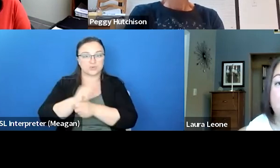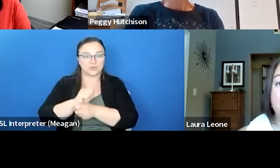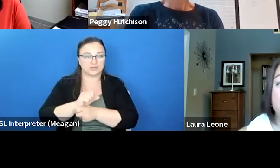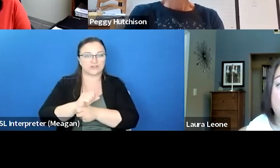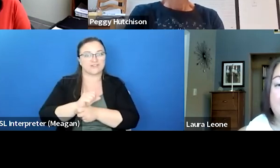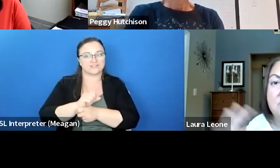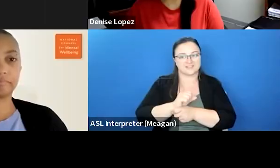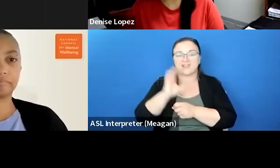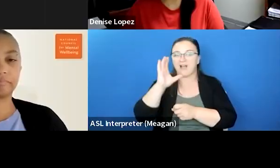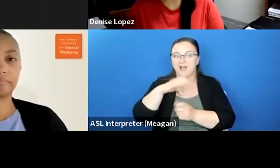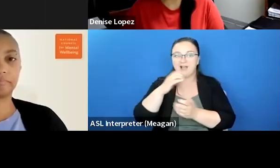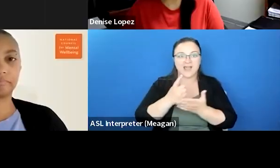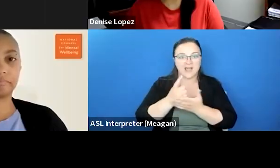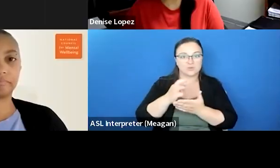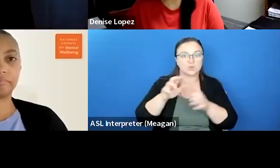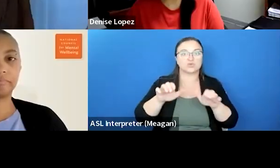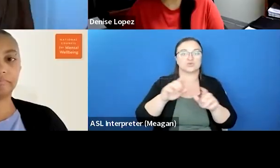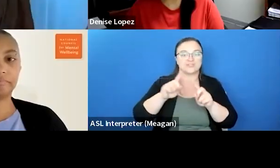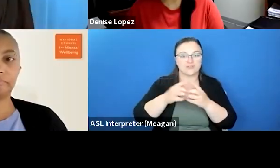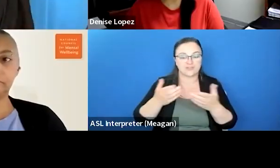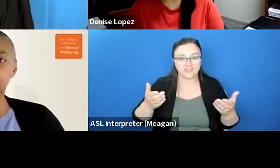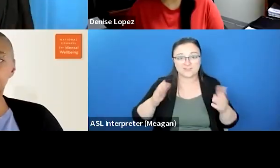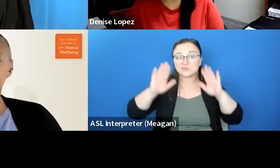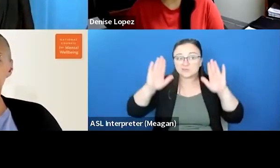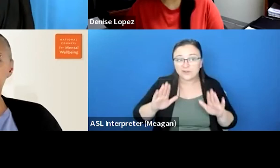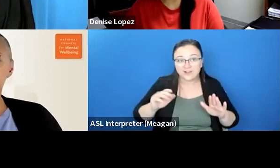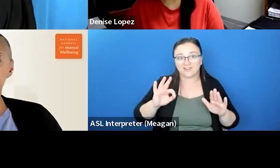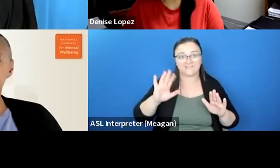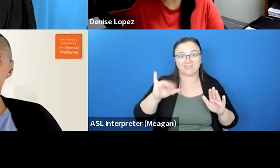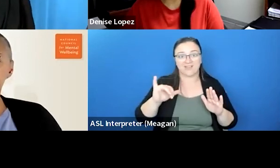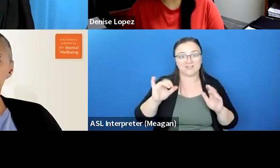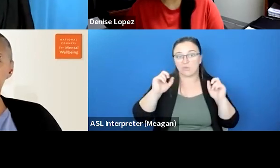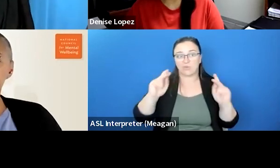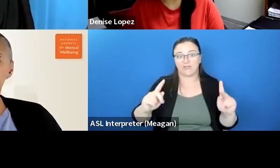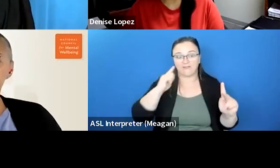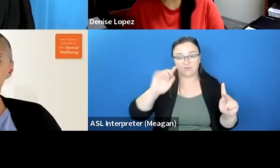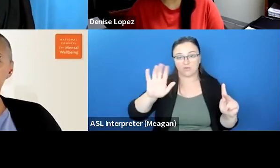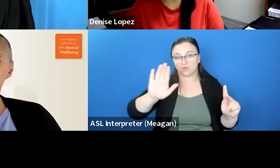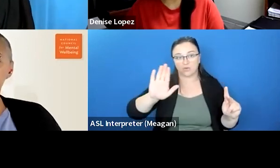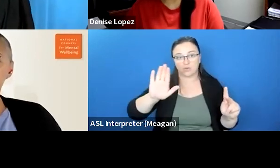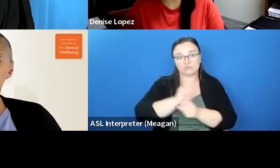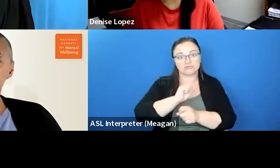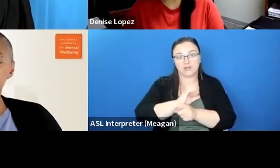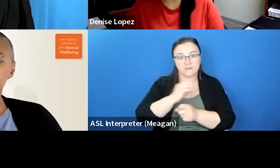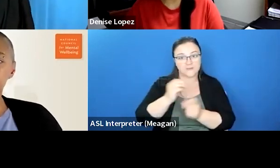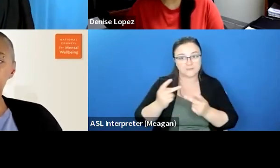or do different things, great, if that's okay for your job and position in your organization.